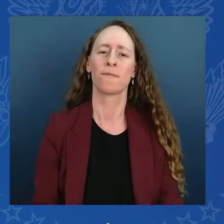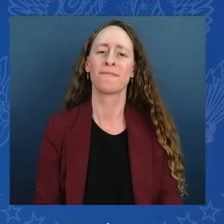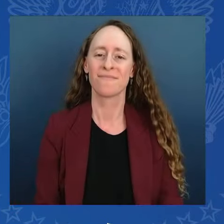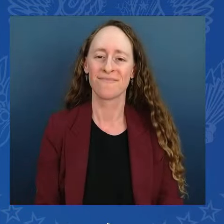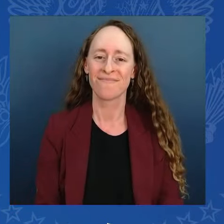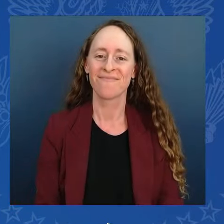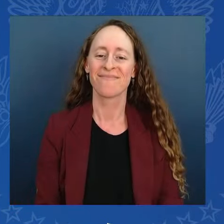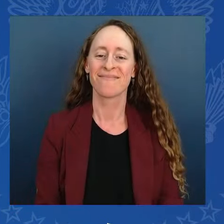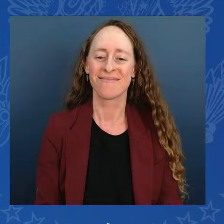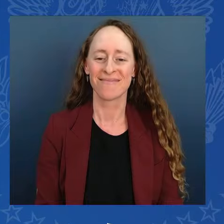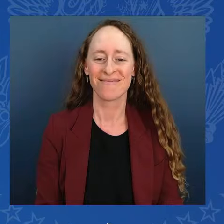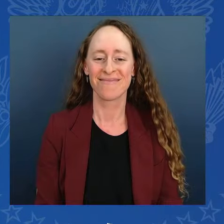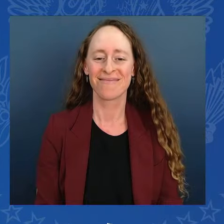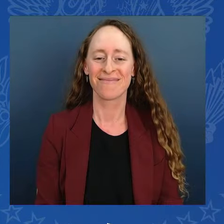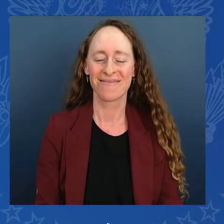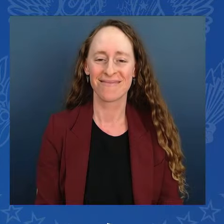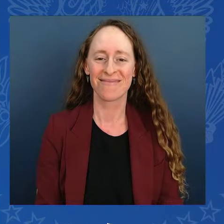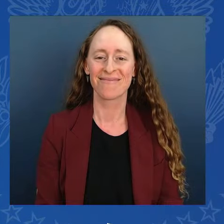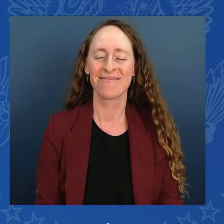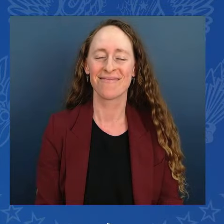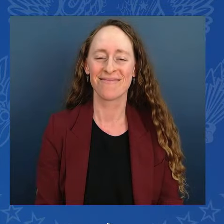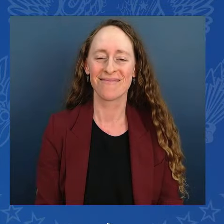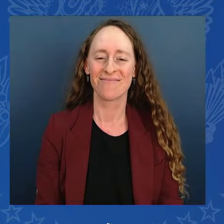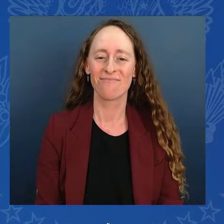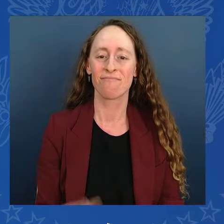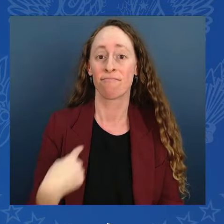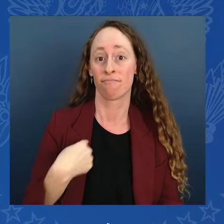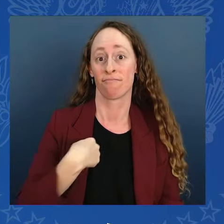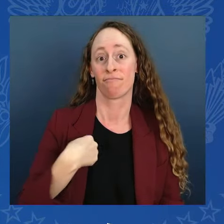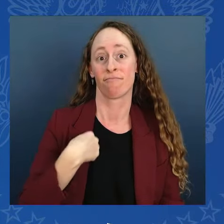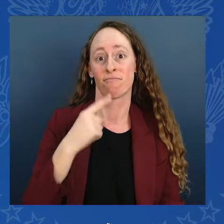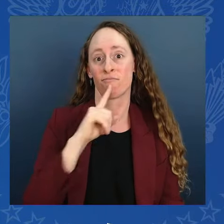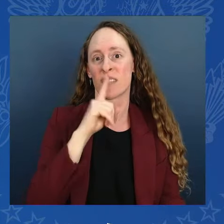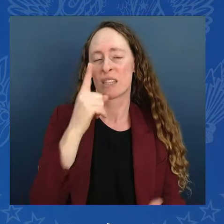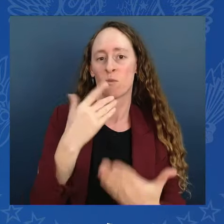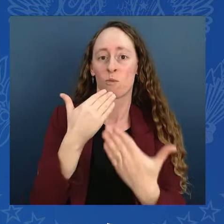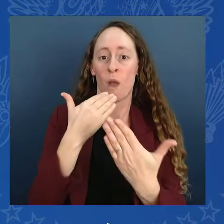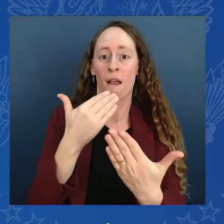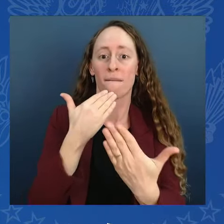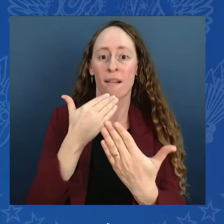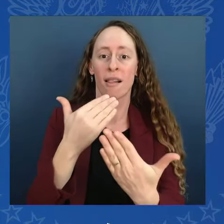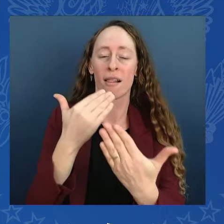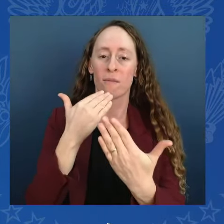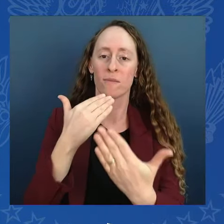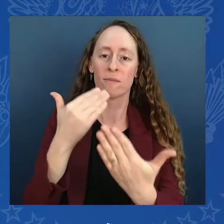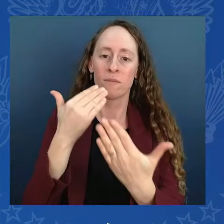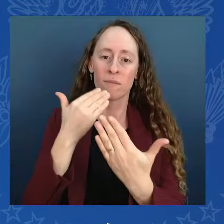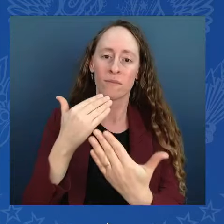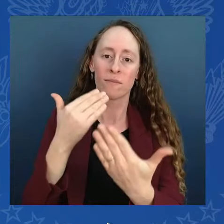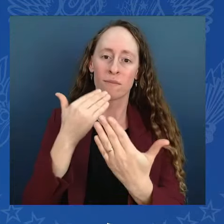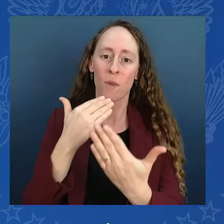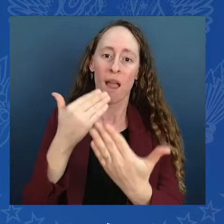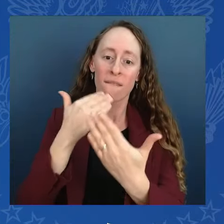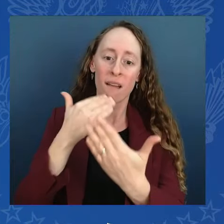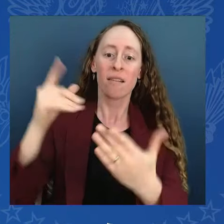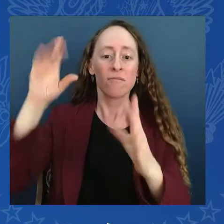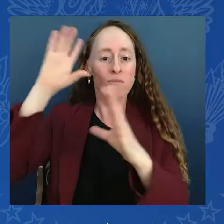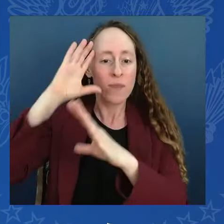I'm truly grateful for the work that President Biden, Vice President Harris and the administration have done to make the investments like we are seeing in Milwaukee